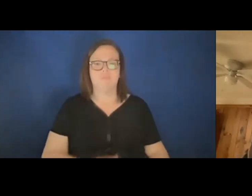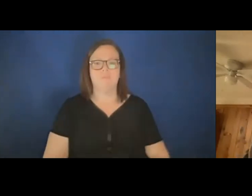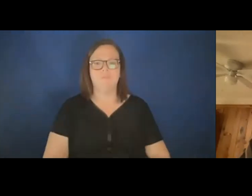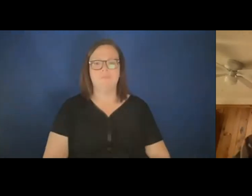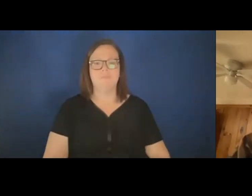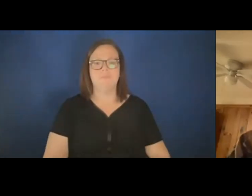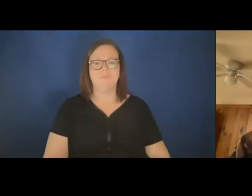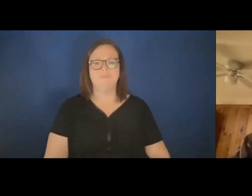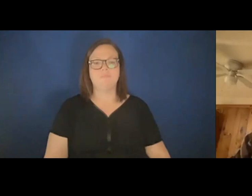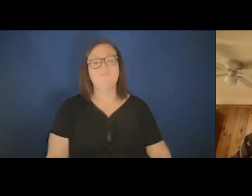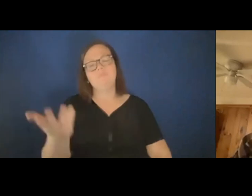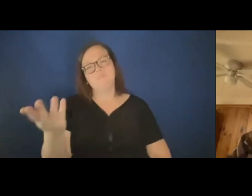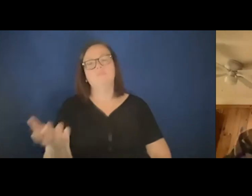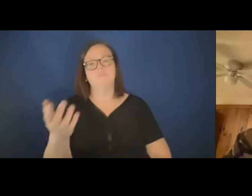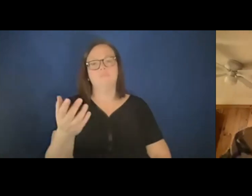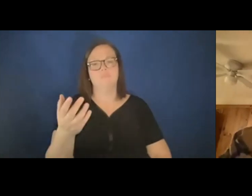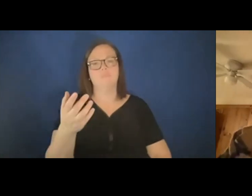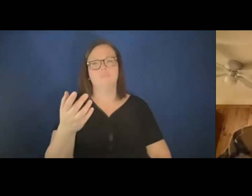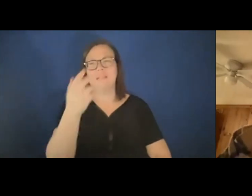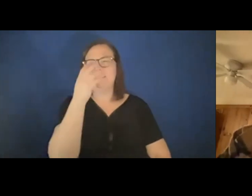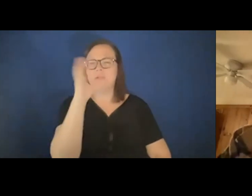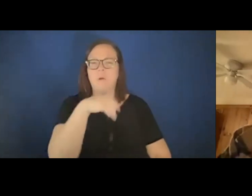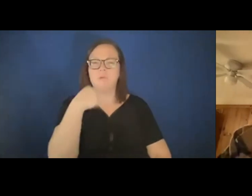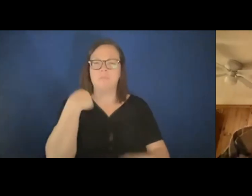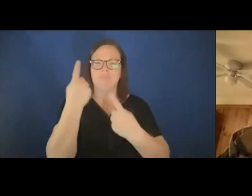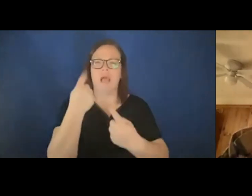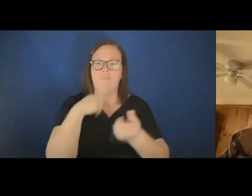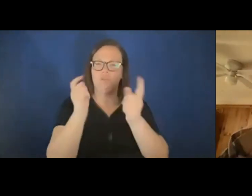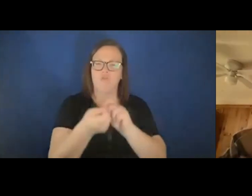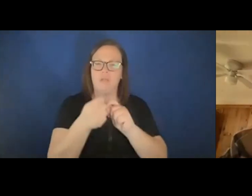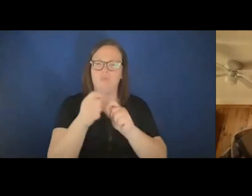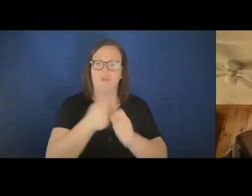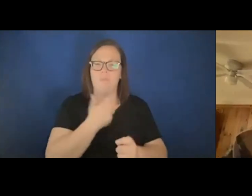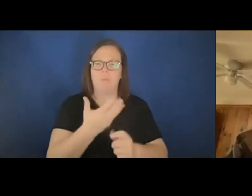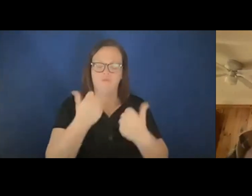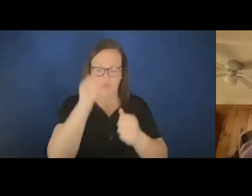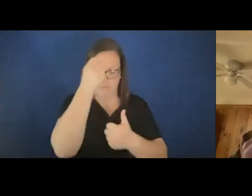It's funny--I've since edited that poem and I was trying to remember--I slipped a line